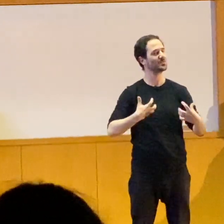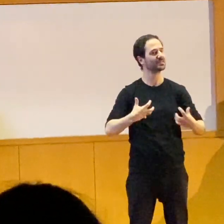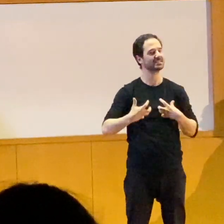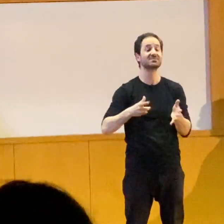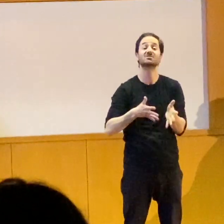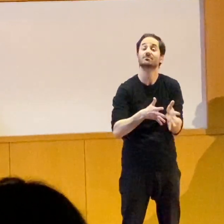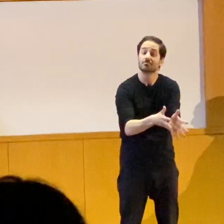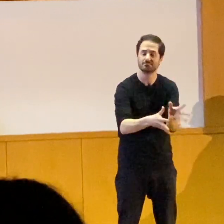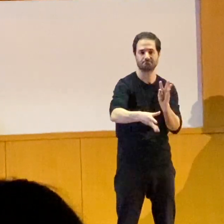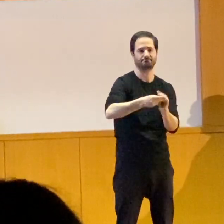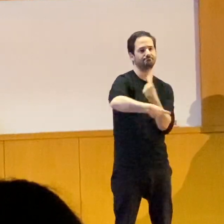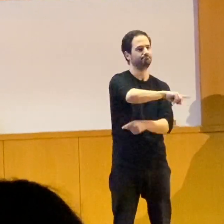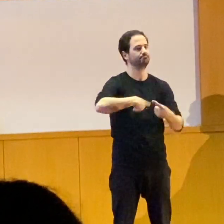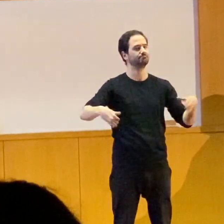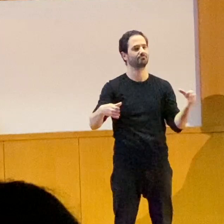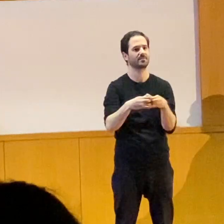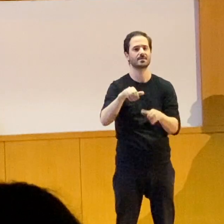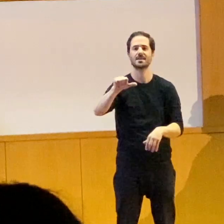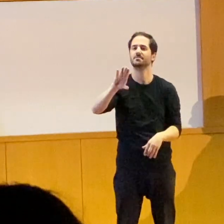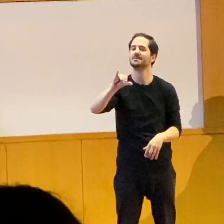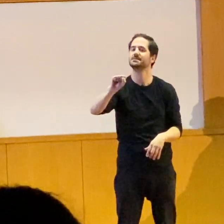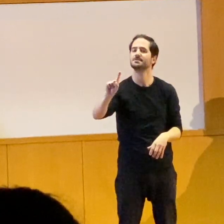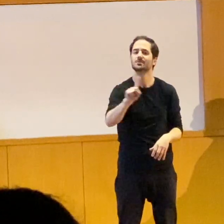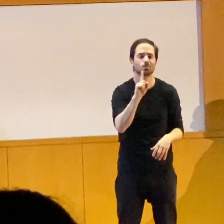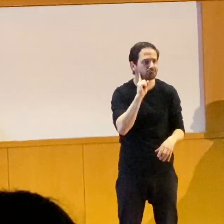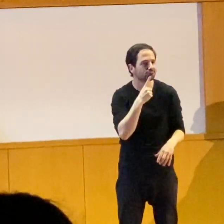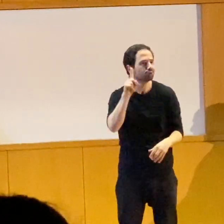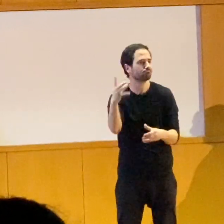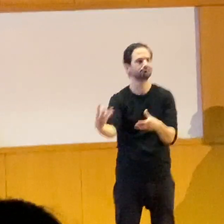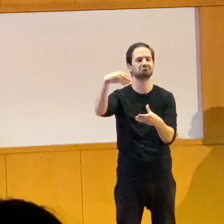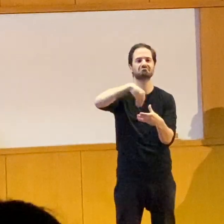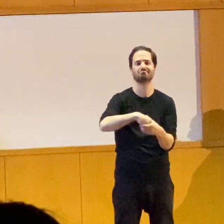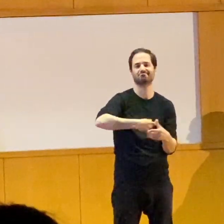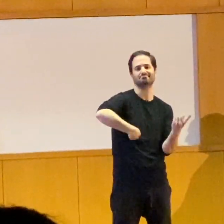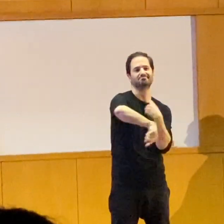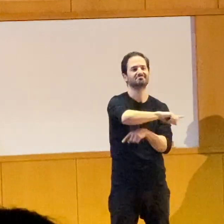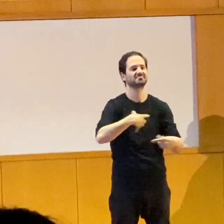While they performed in Israeli sign language the performance was also accommodating for People who can’t understand sign.